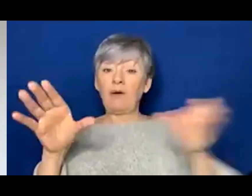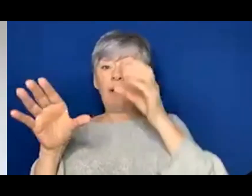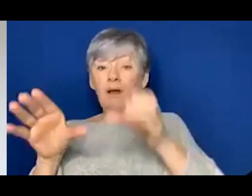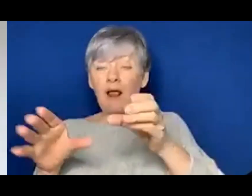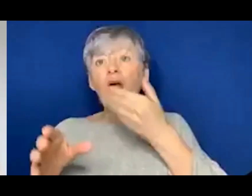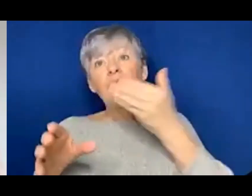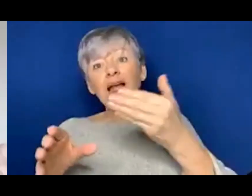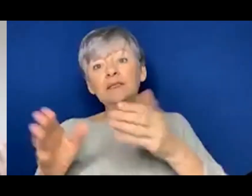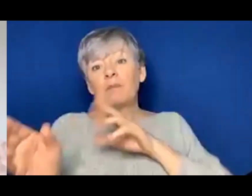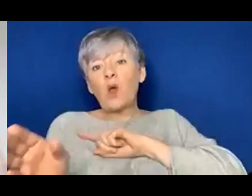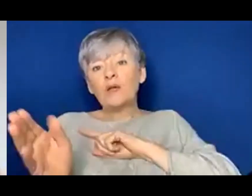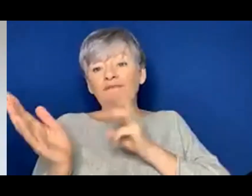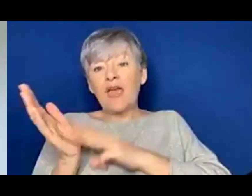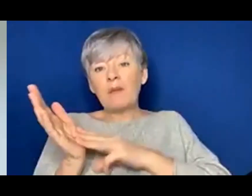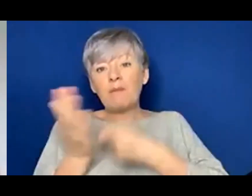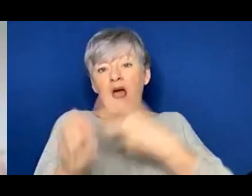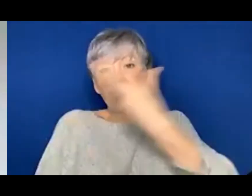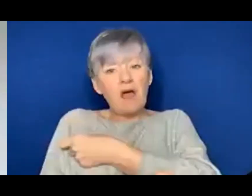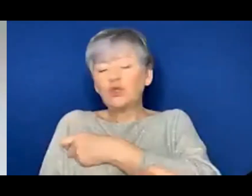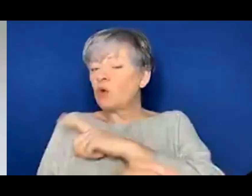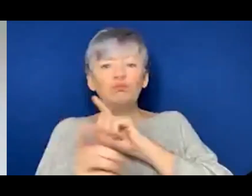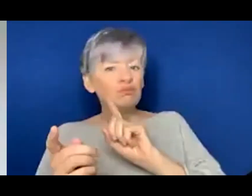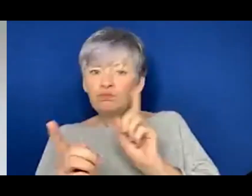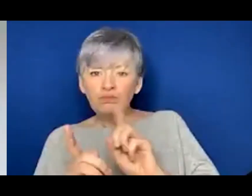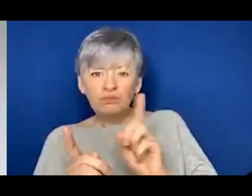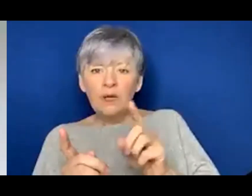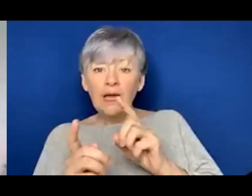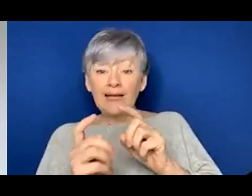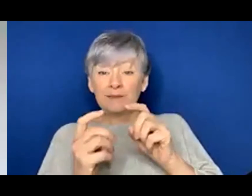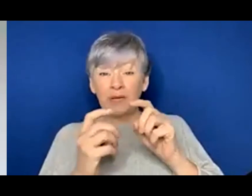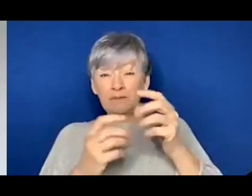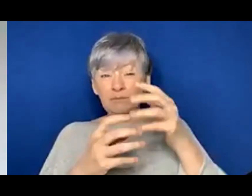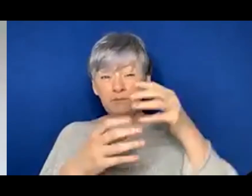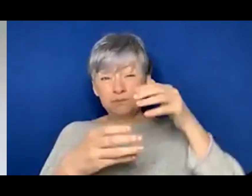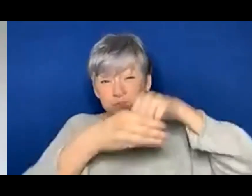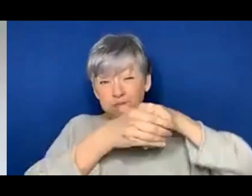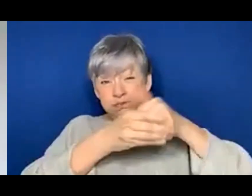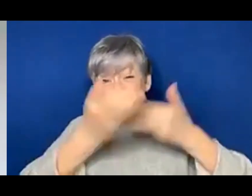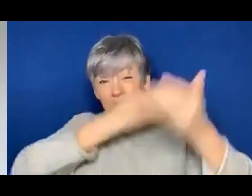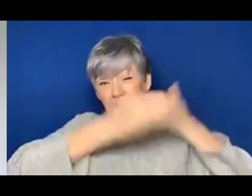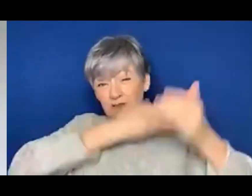we are deeply entwined in history without people knowing we were there.